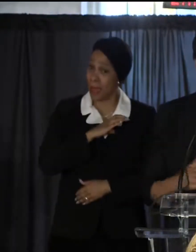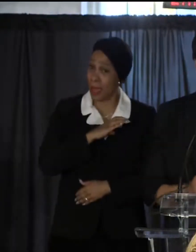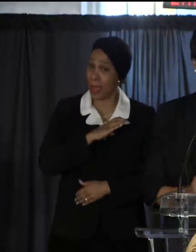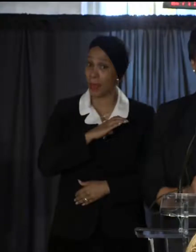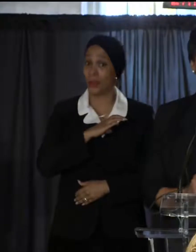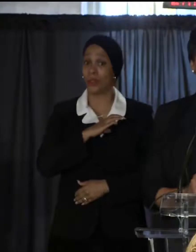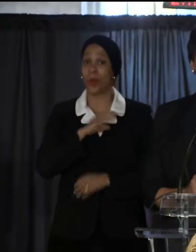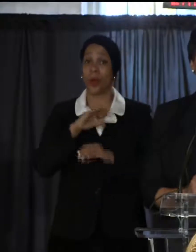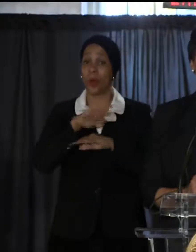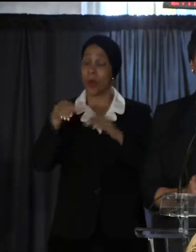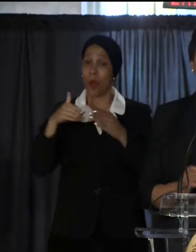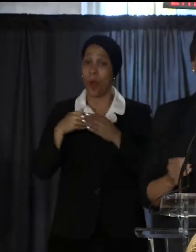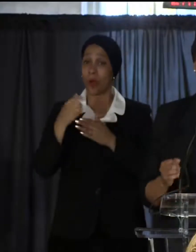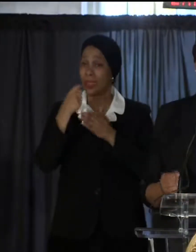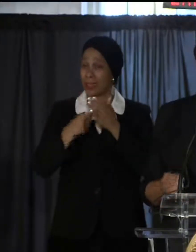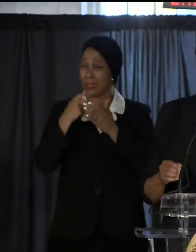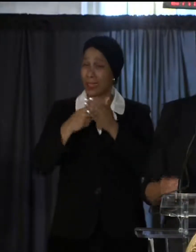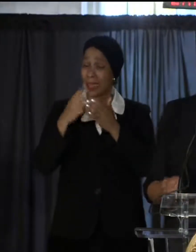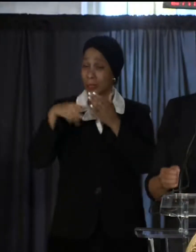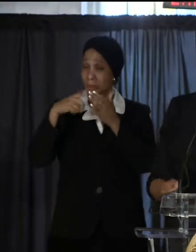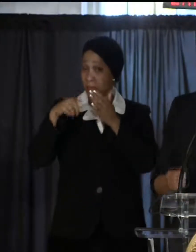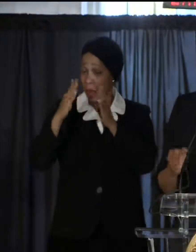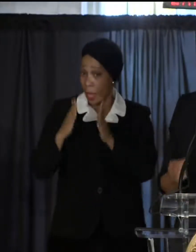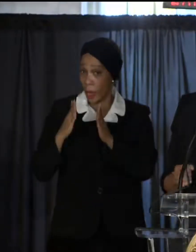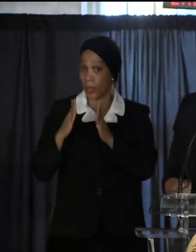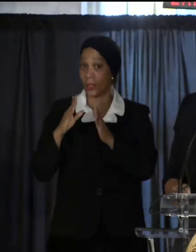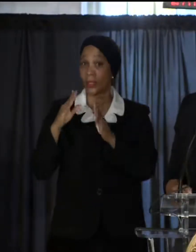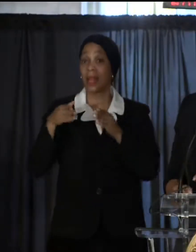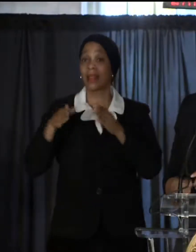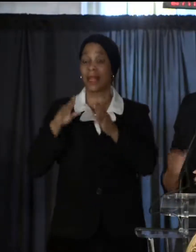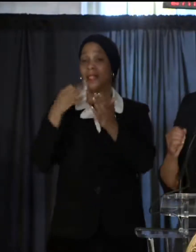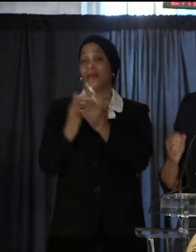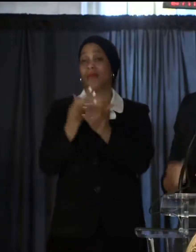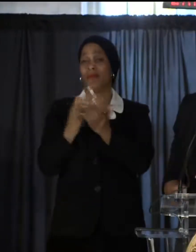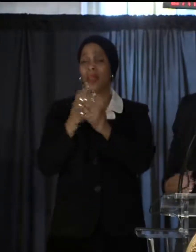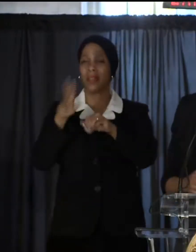ALL OF OUR TAXPAYERS AND SAY LET'S FUND NATIONAL AND LOCAL